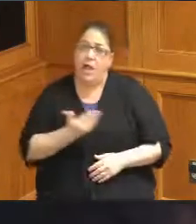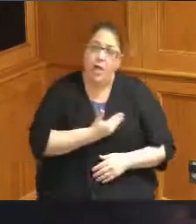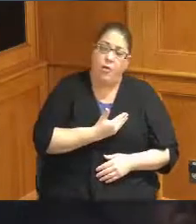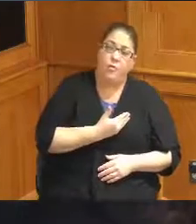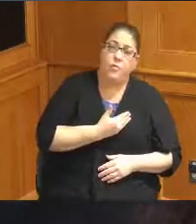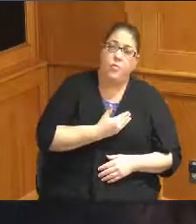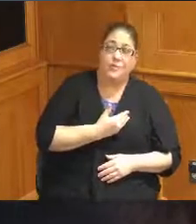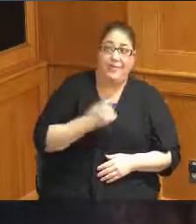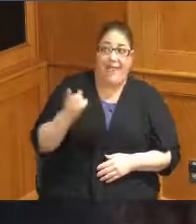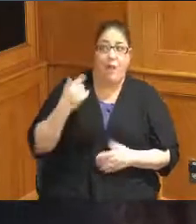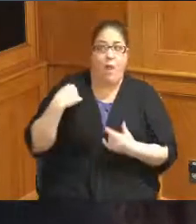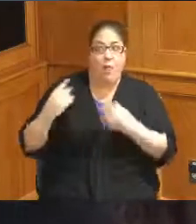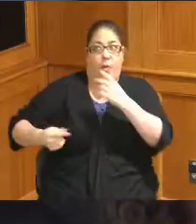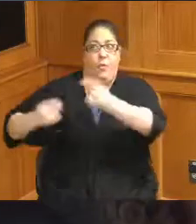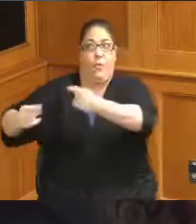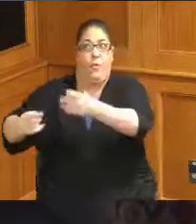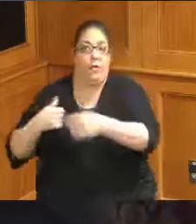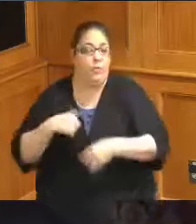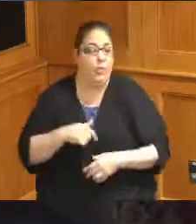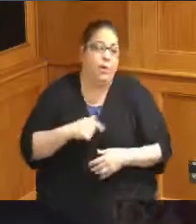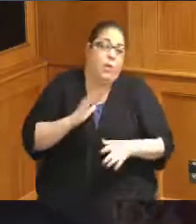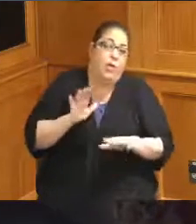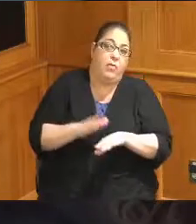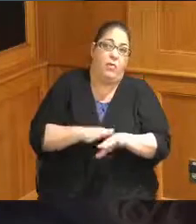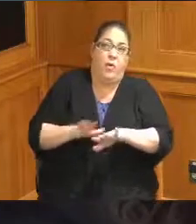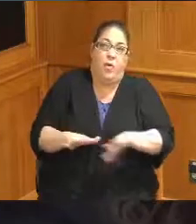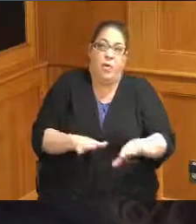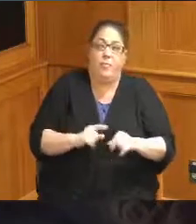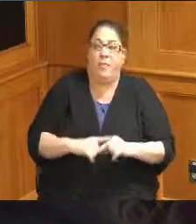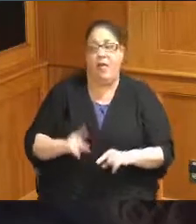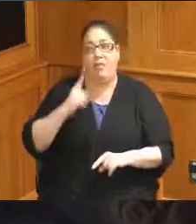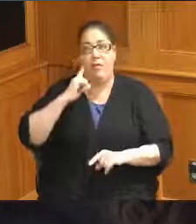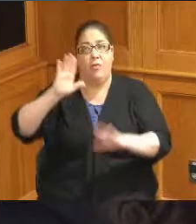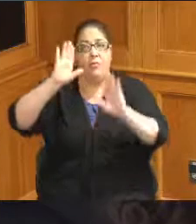as quickly as they want us to go but I thought it was a great luncheon and to see their Vision